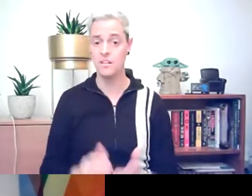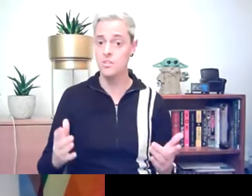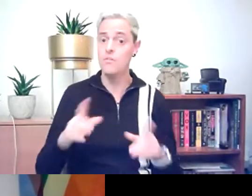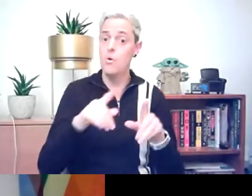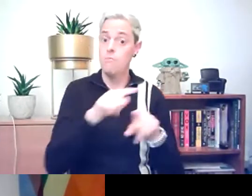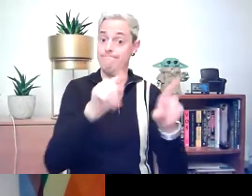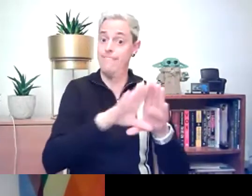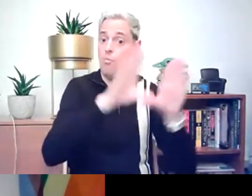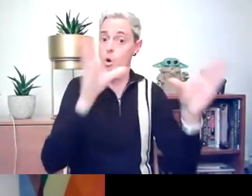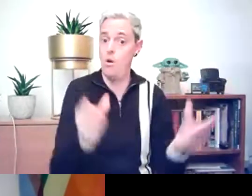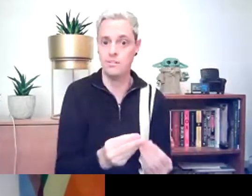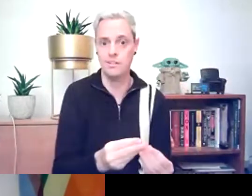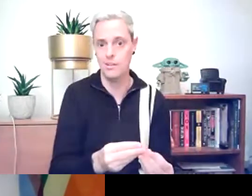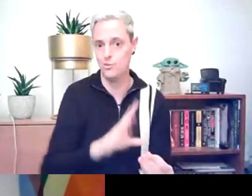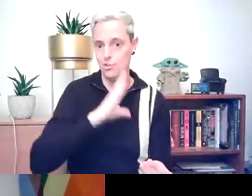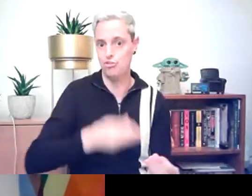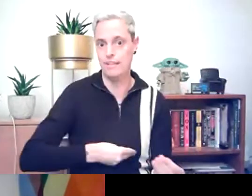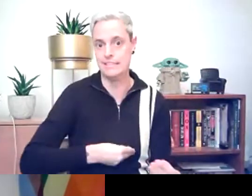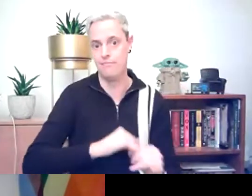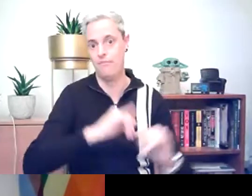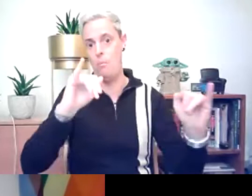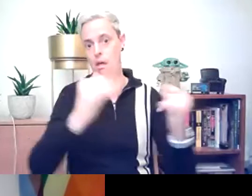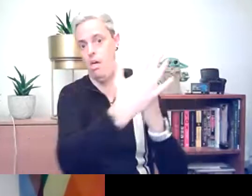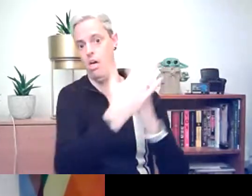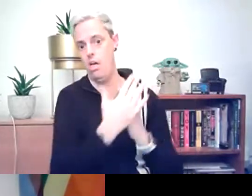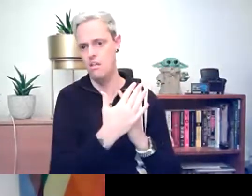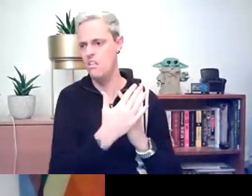tells you that you're not as valid or you're not as valuable is to stick a finger up at